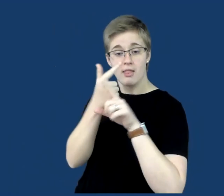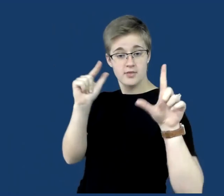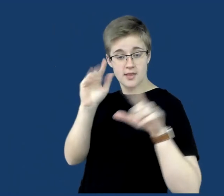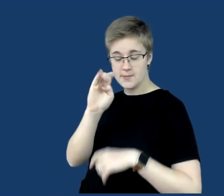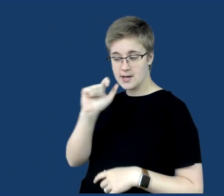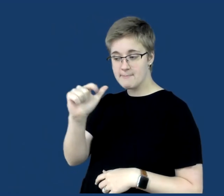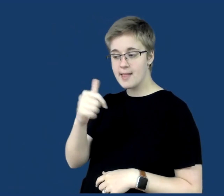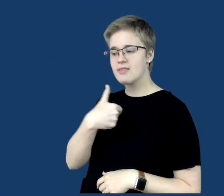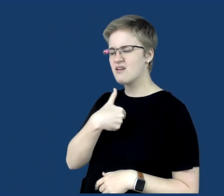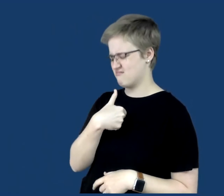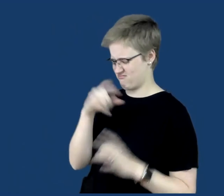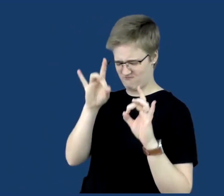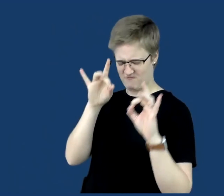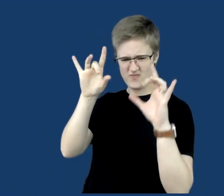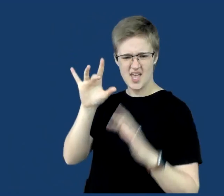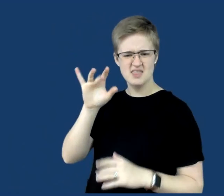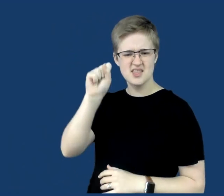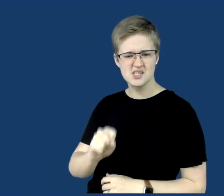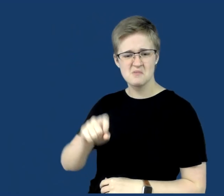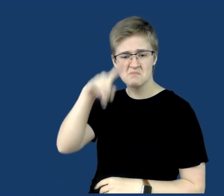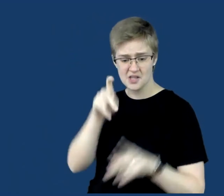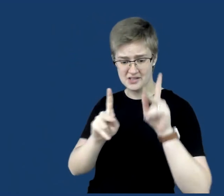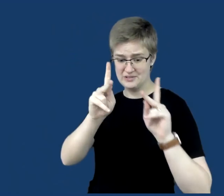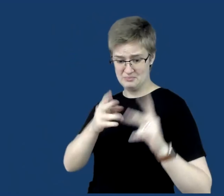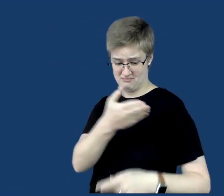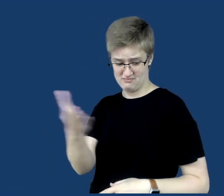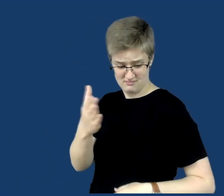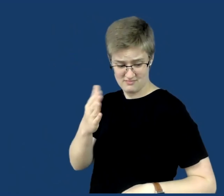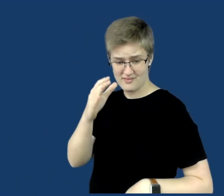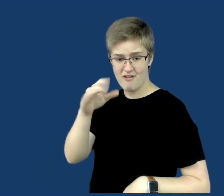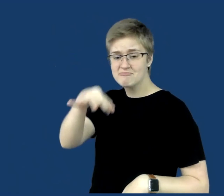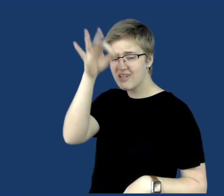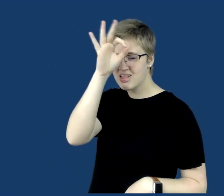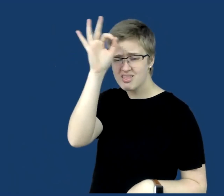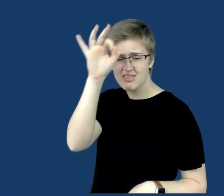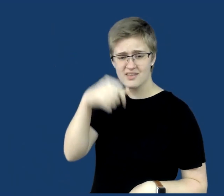and I hate the South because the people in it are ignorant. And I’m not staying here in